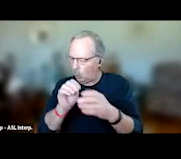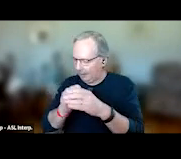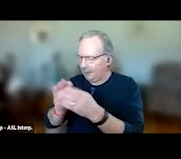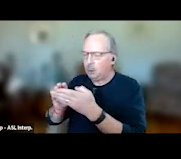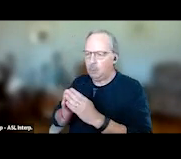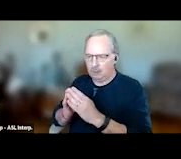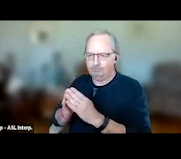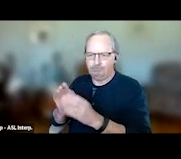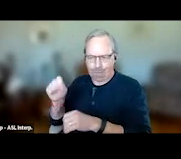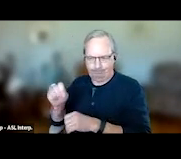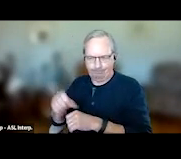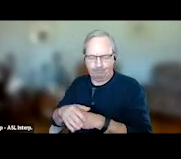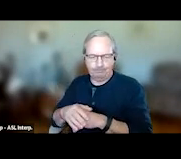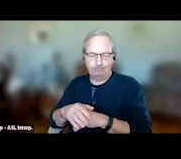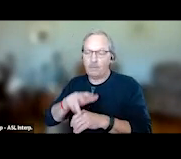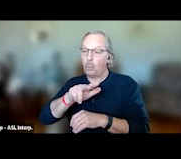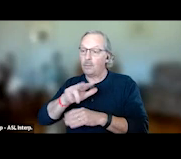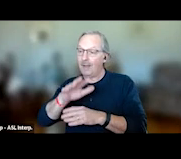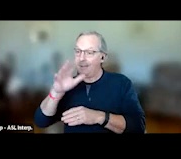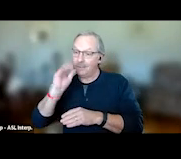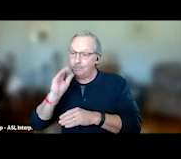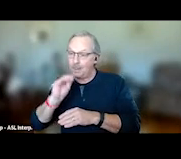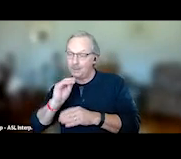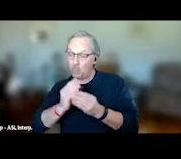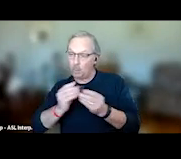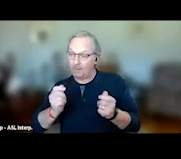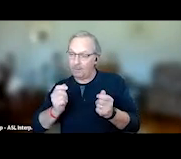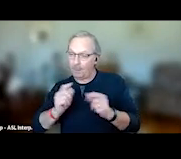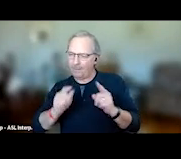An additional 35% experience recovery but are not working at that time.